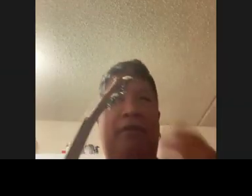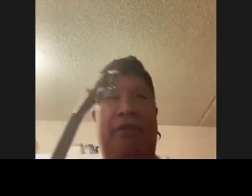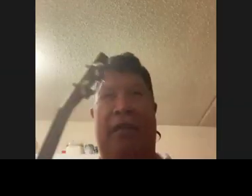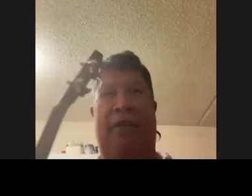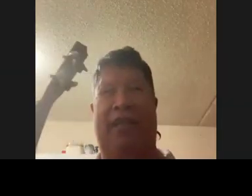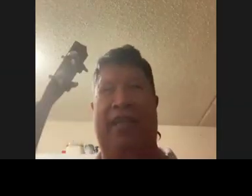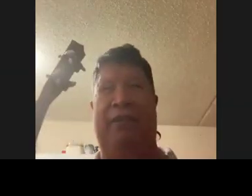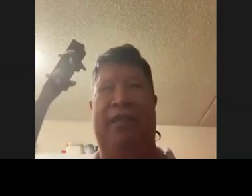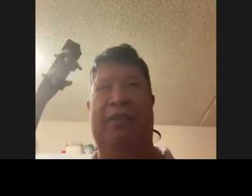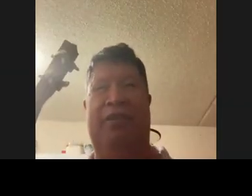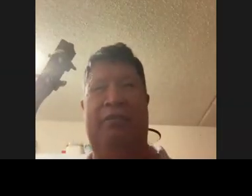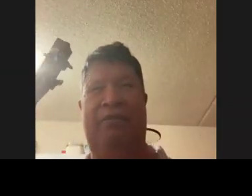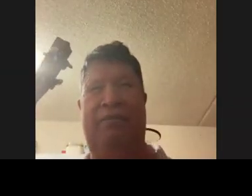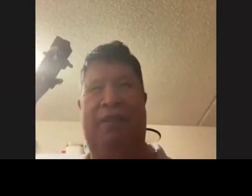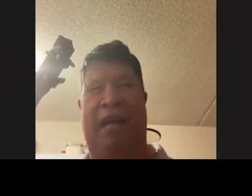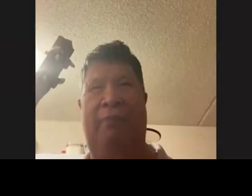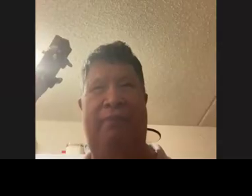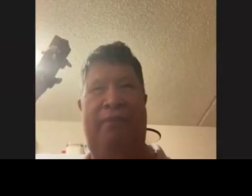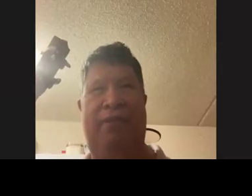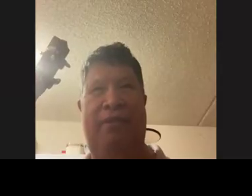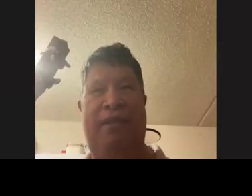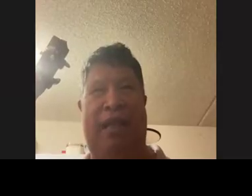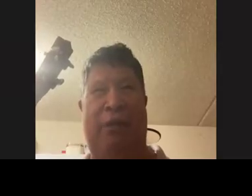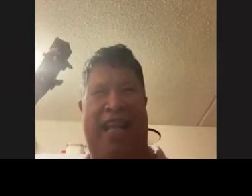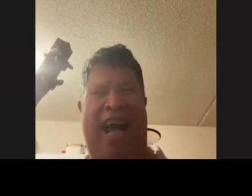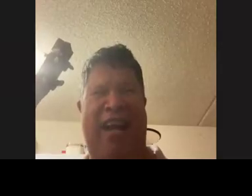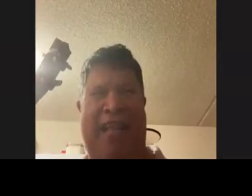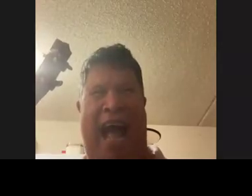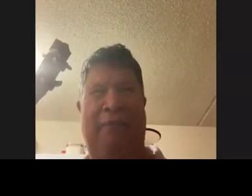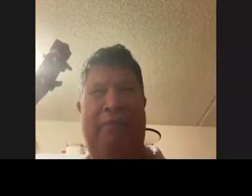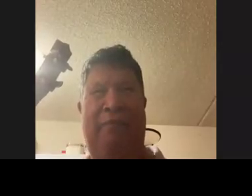iPhone: So I mean, you know, there's iPhone: oh. iPhone: there was a lot of that.